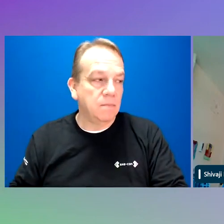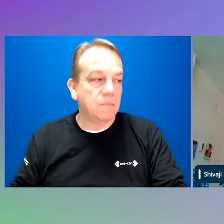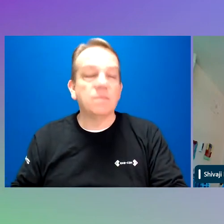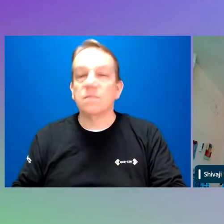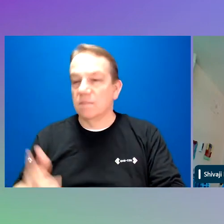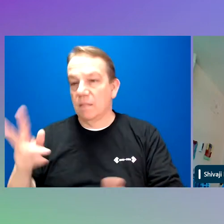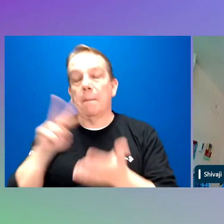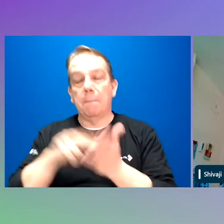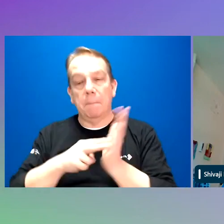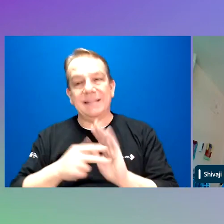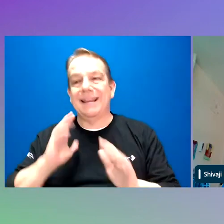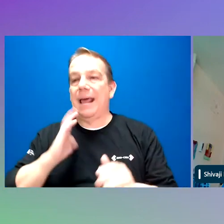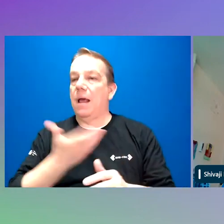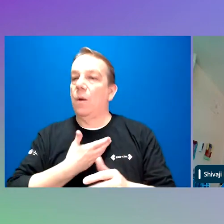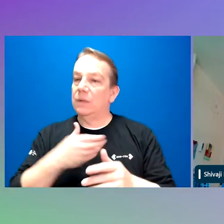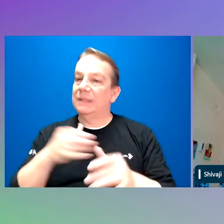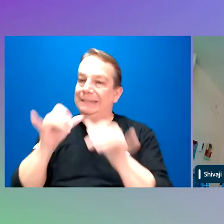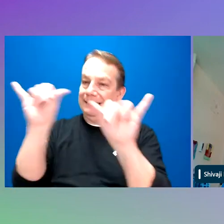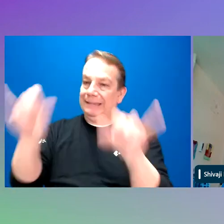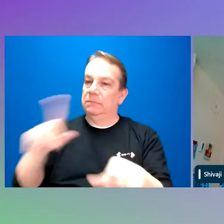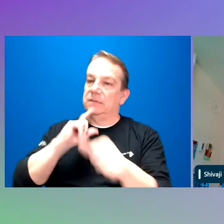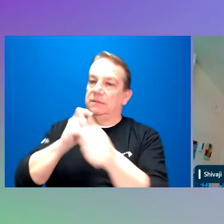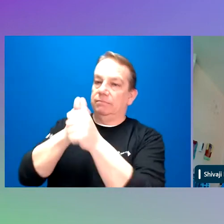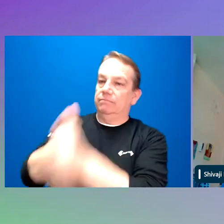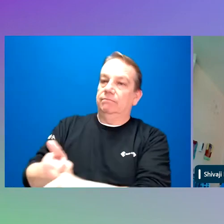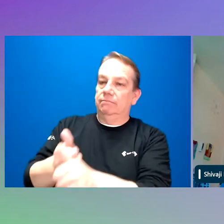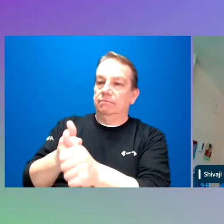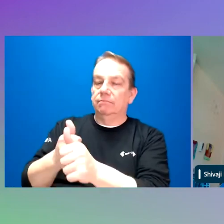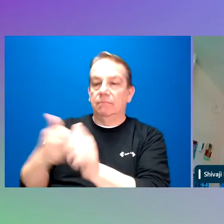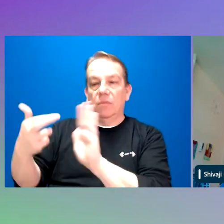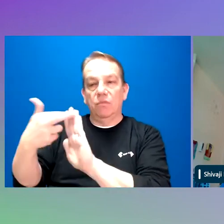compliant.